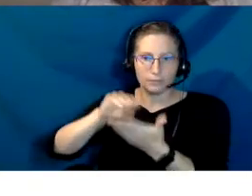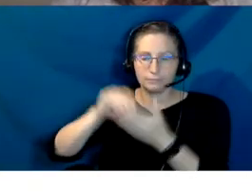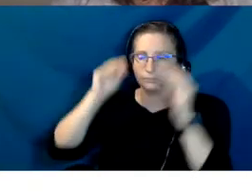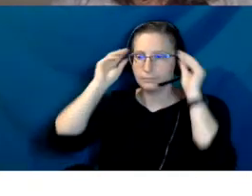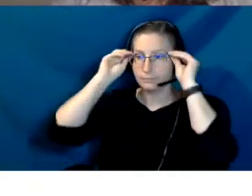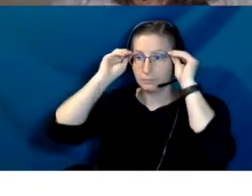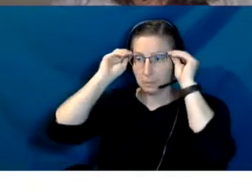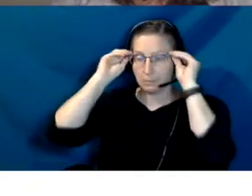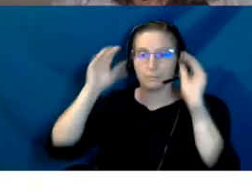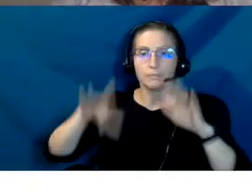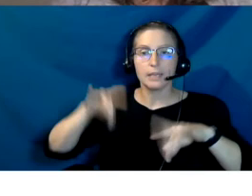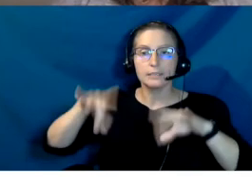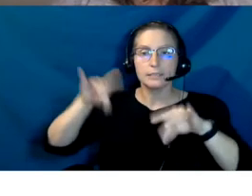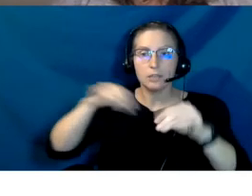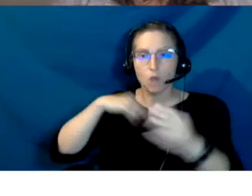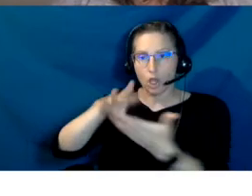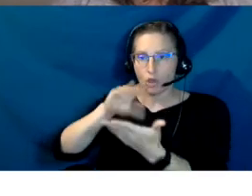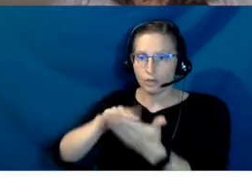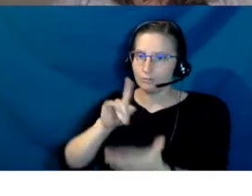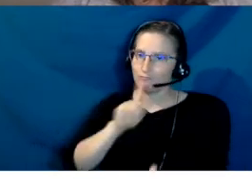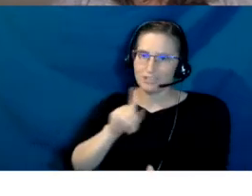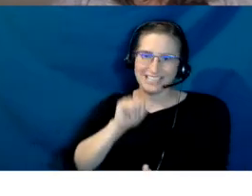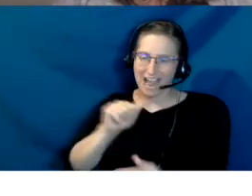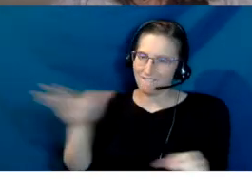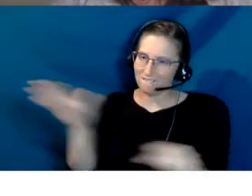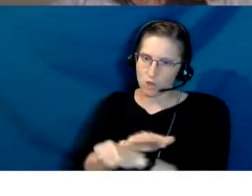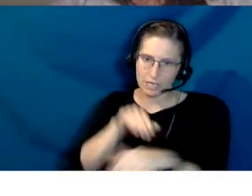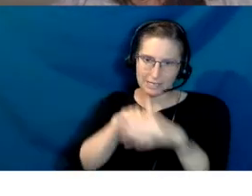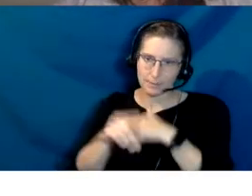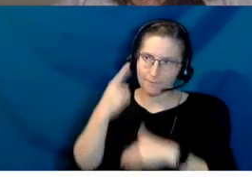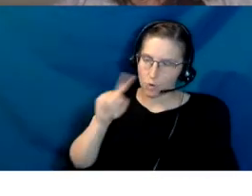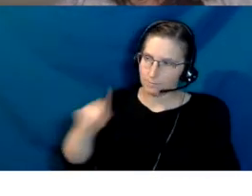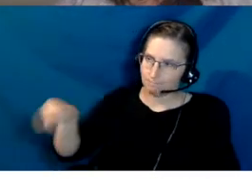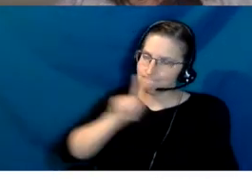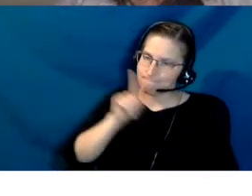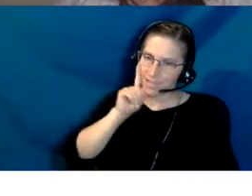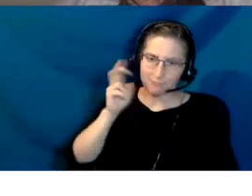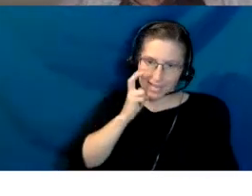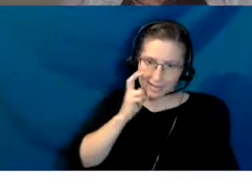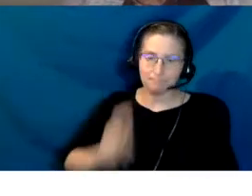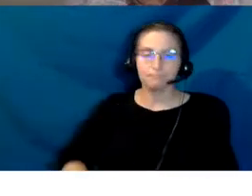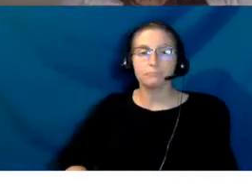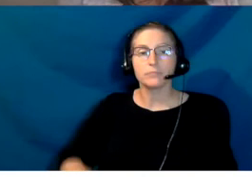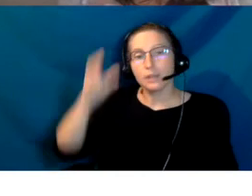not fully accessible to a child who's deafblind. Concepts could include things like how a conversation